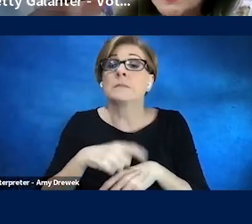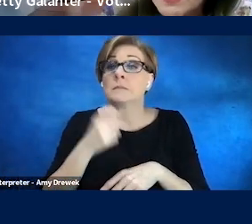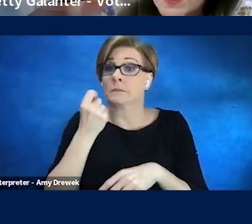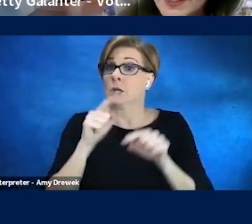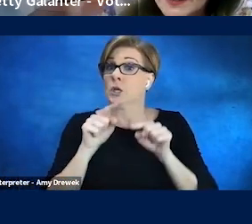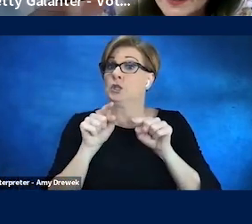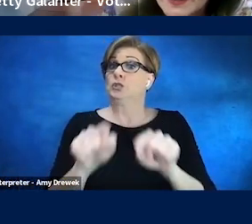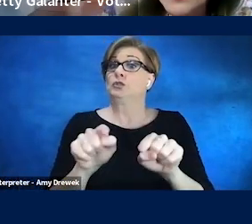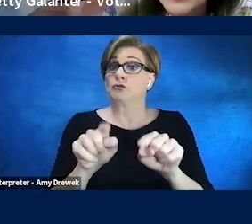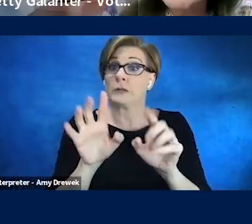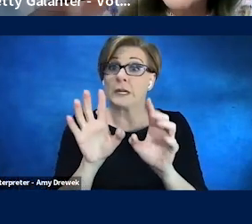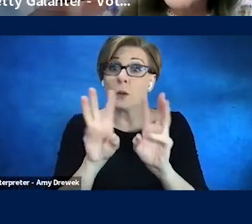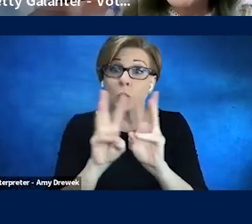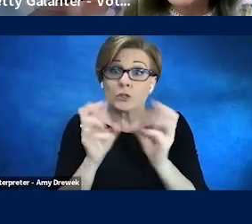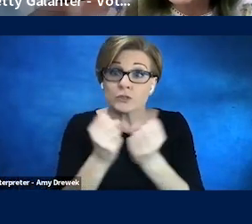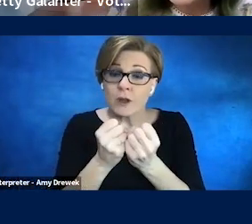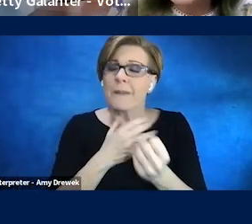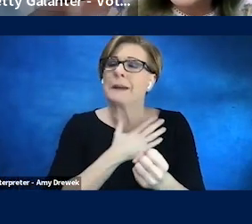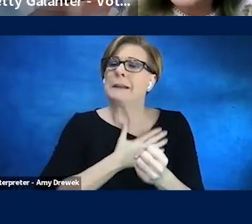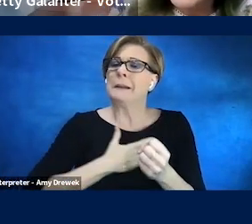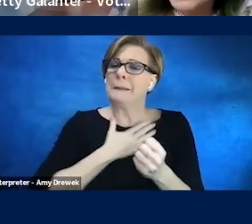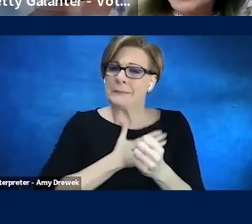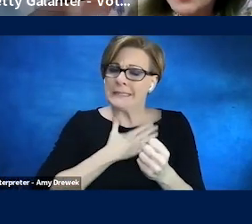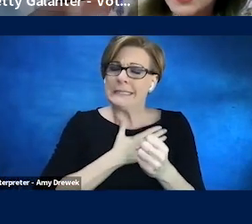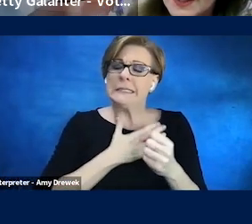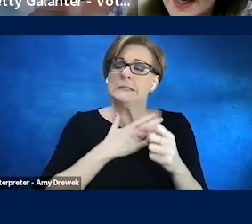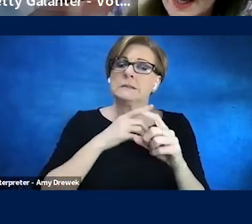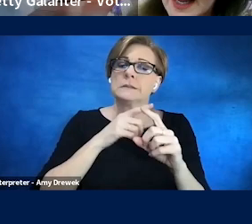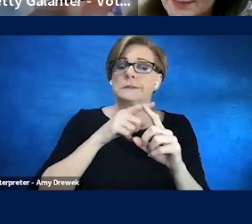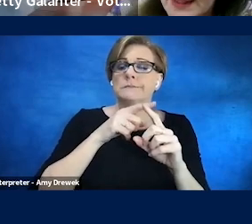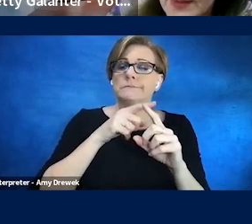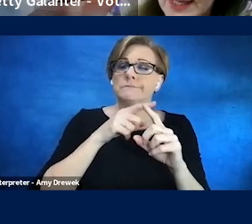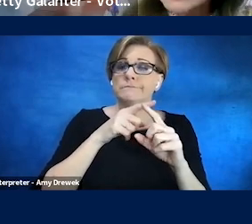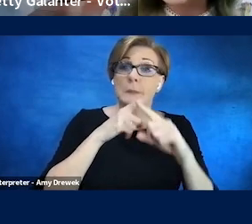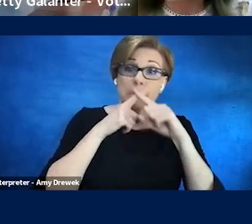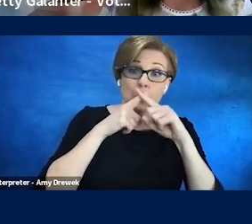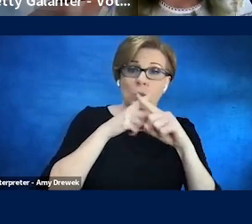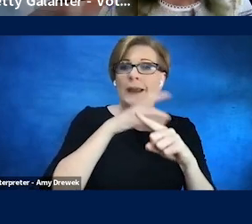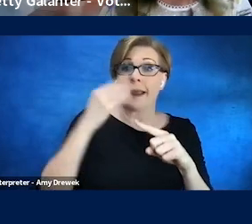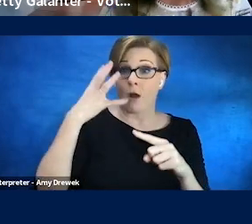provided by Patty, and we have two American Sign Language interpreters today, Amy and Vanessa, so